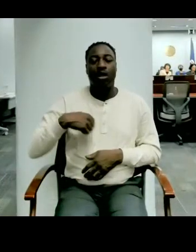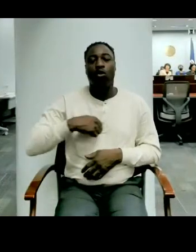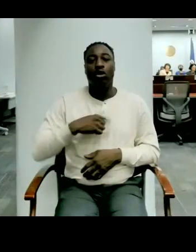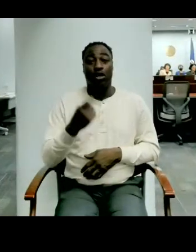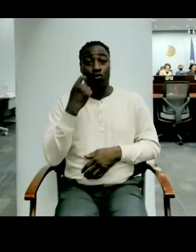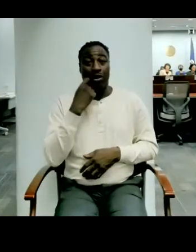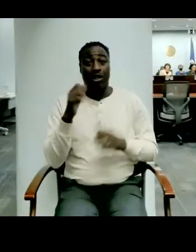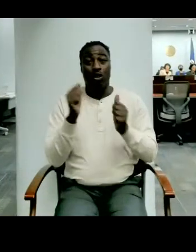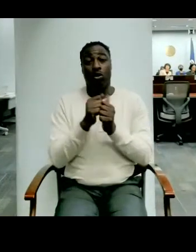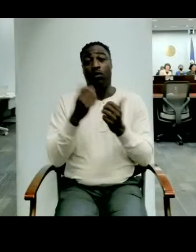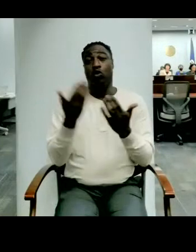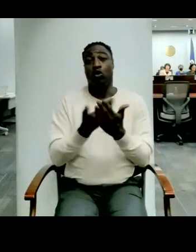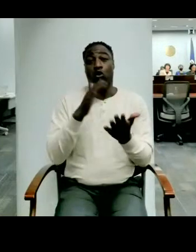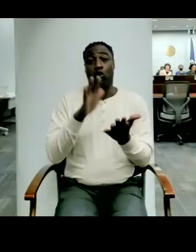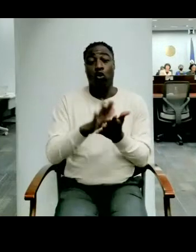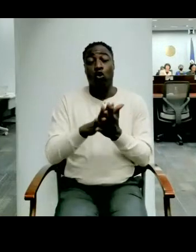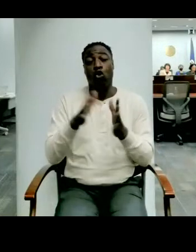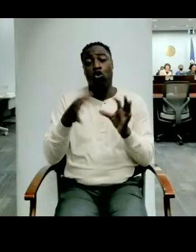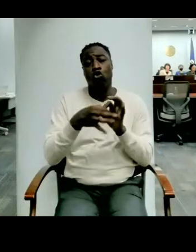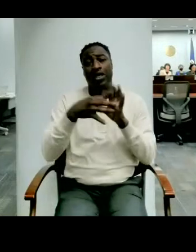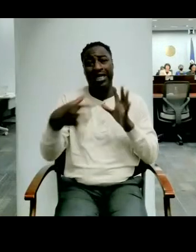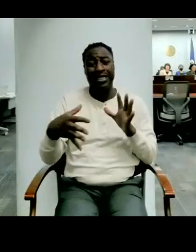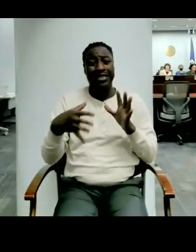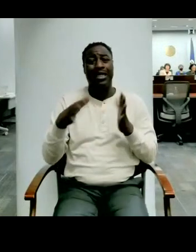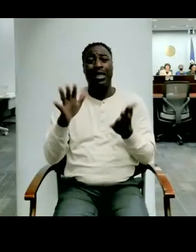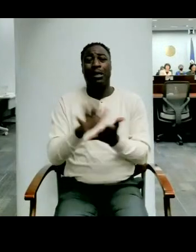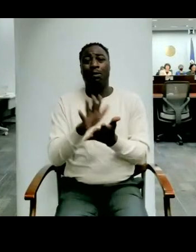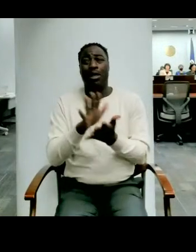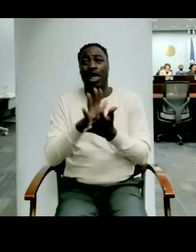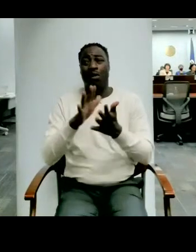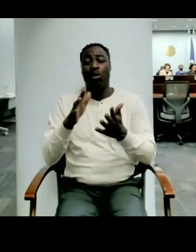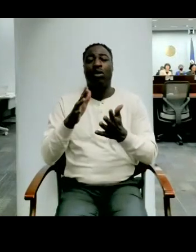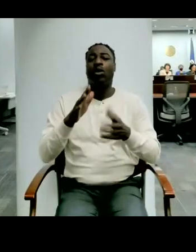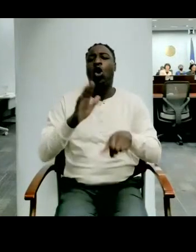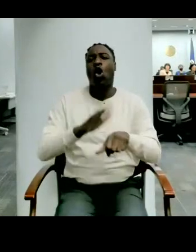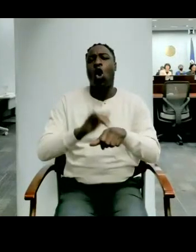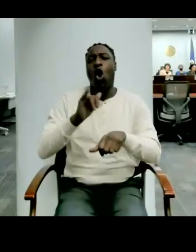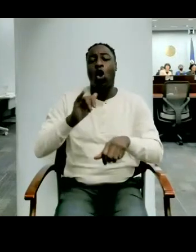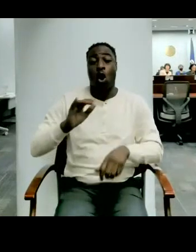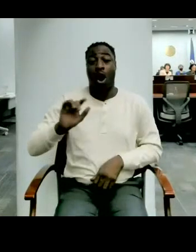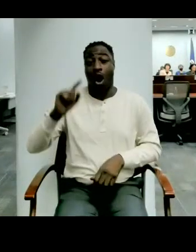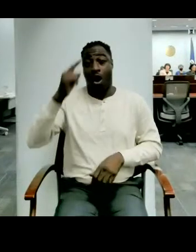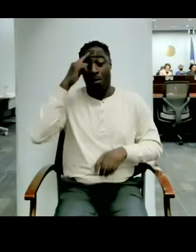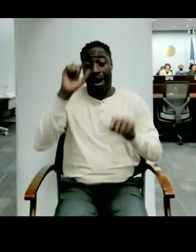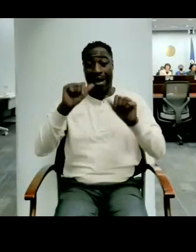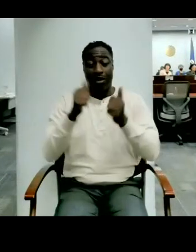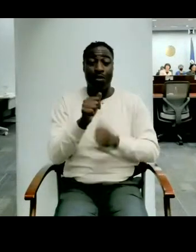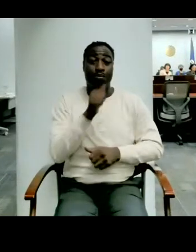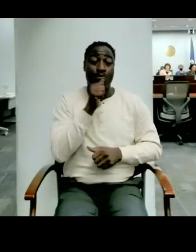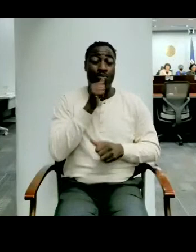with the new school released a paper calling on government agency private entities to